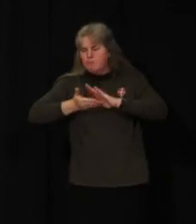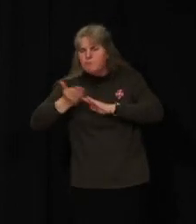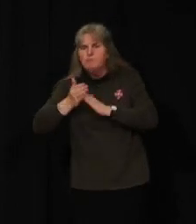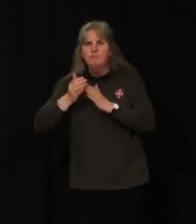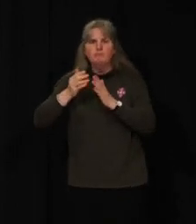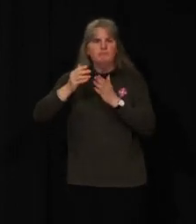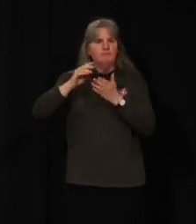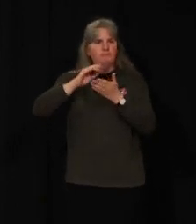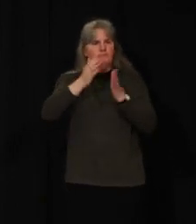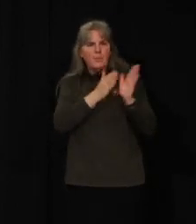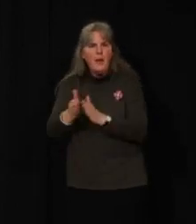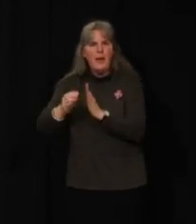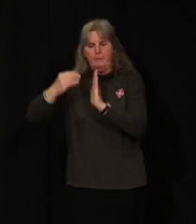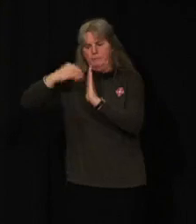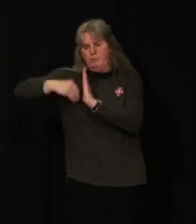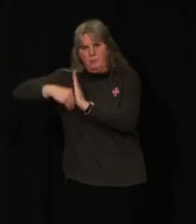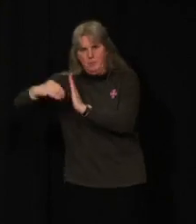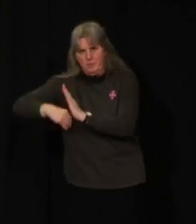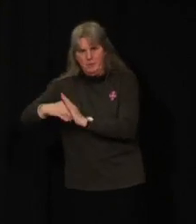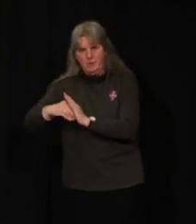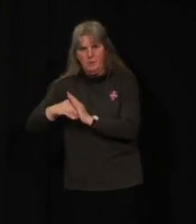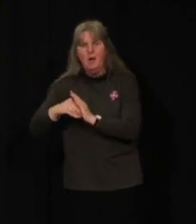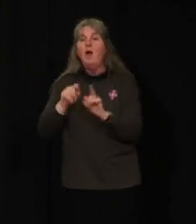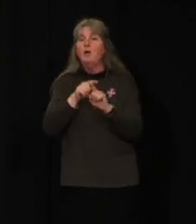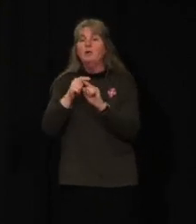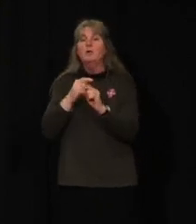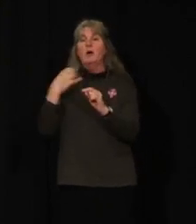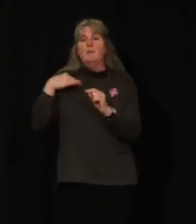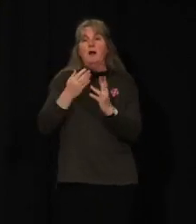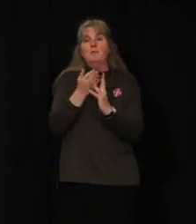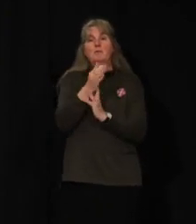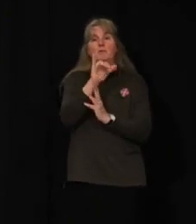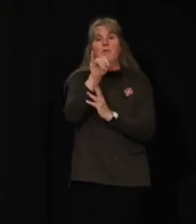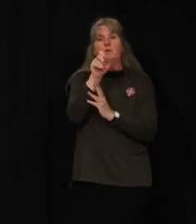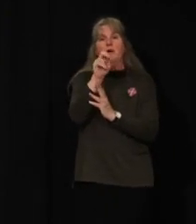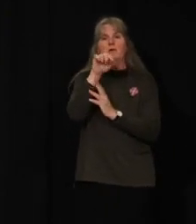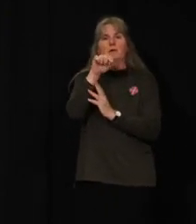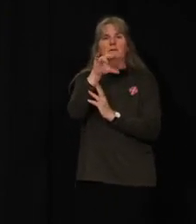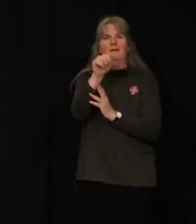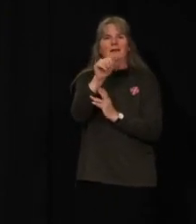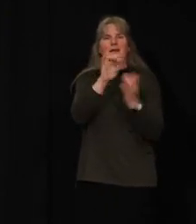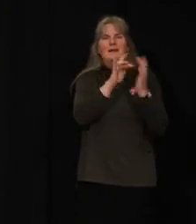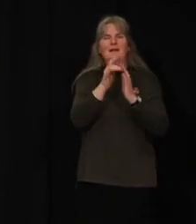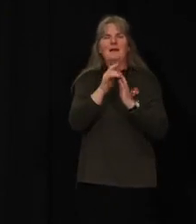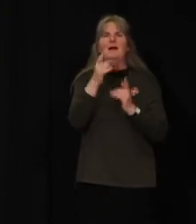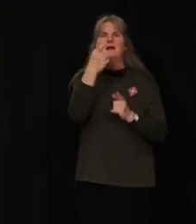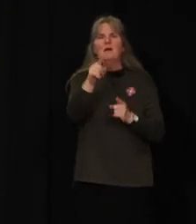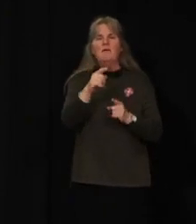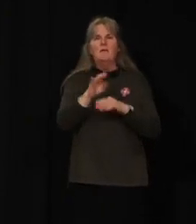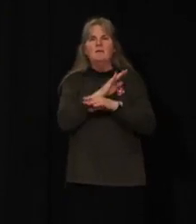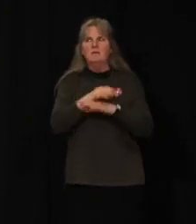templates that are available on Yukon.ca. The plans are not intended to burden businesses, business